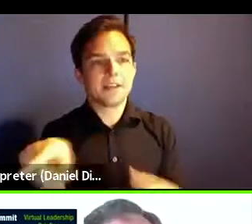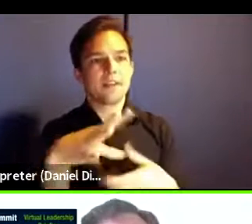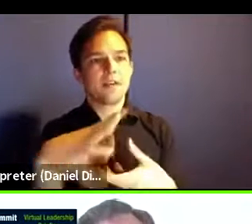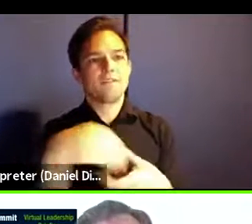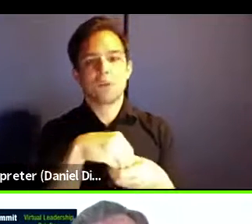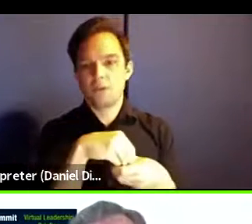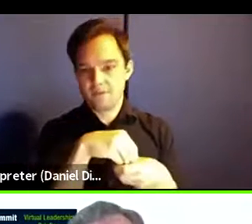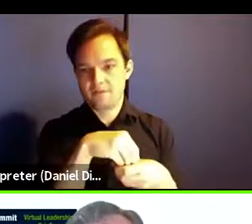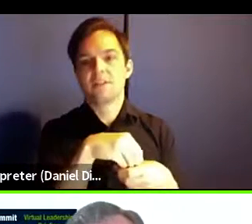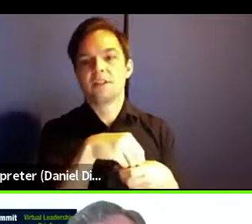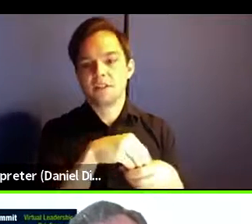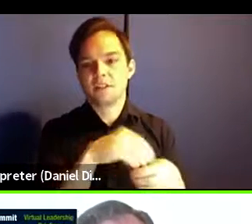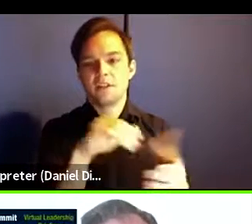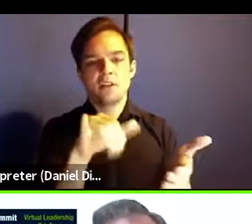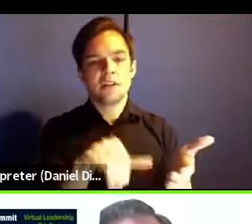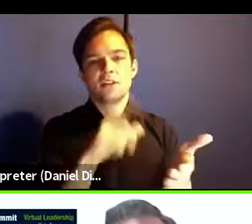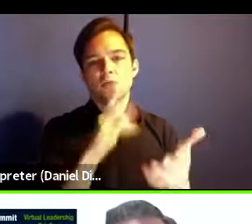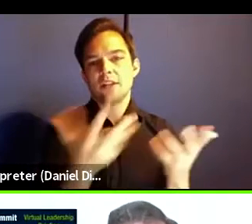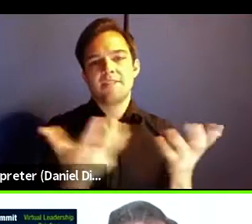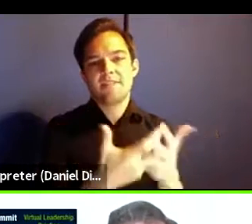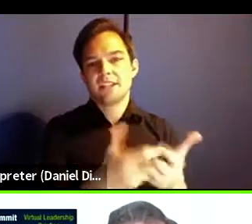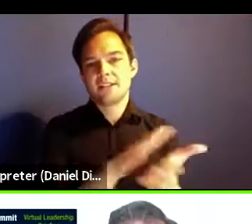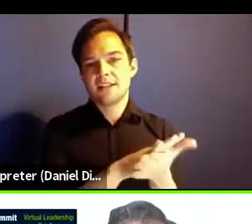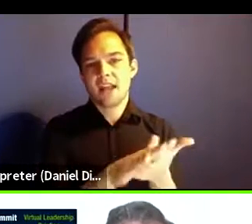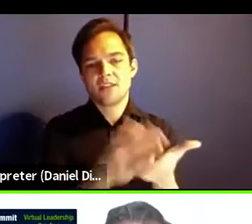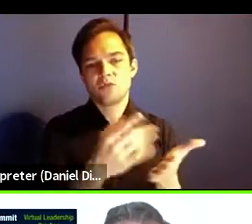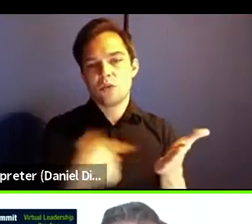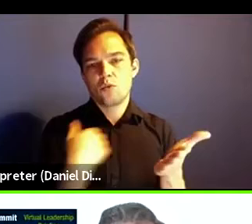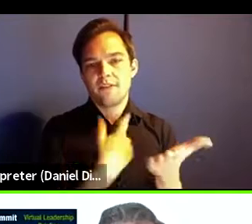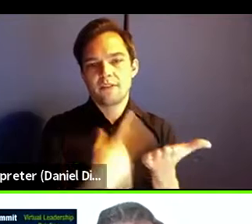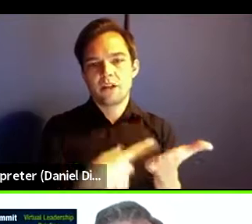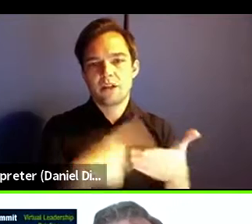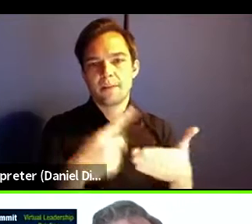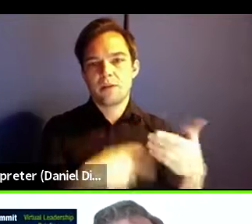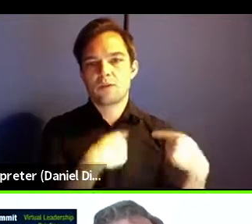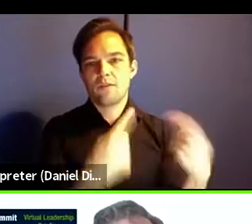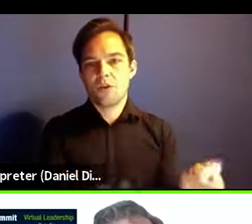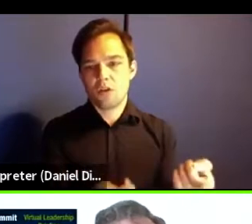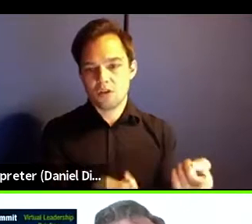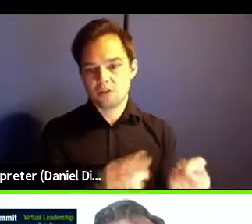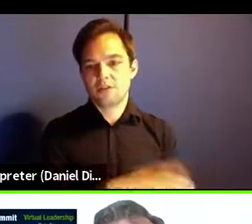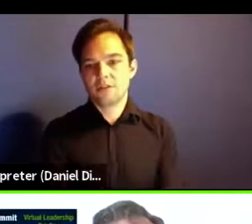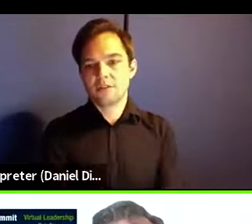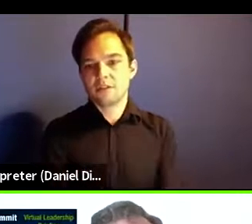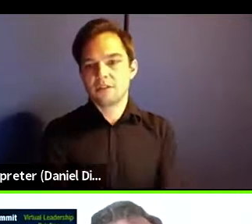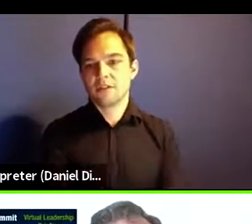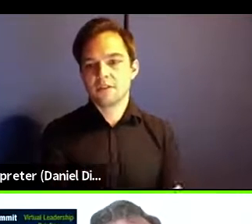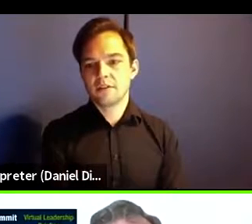that really fits nicely to what we've been talking about before we move on to the discussion. So I'm just gonna share my screen